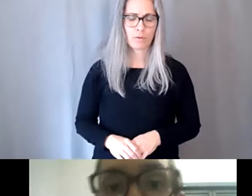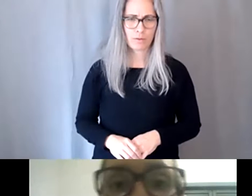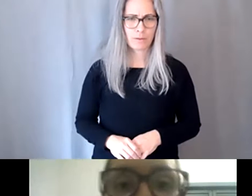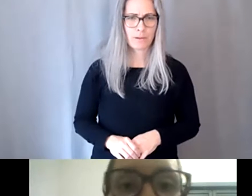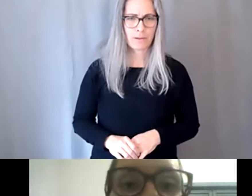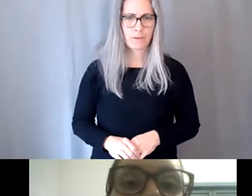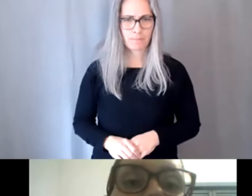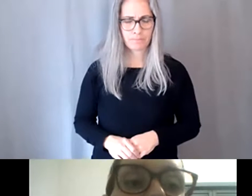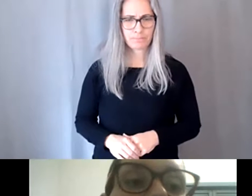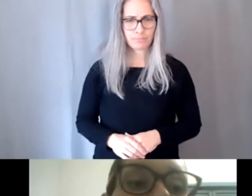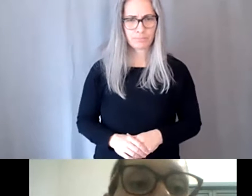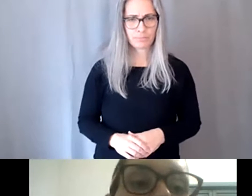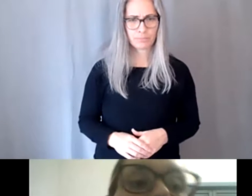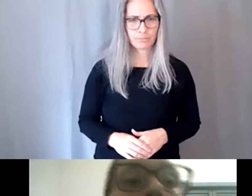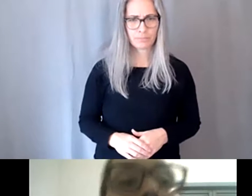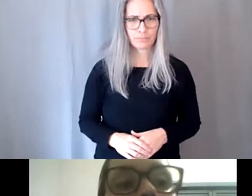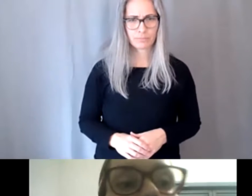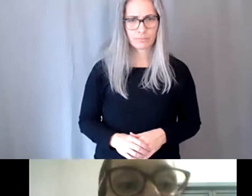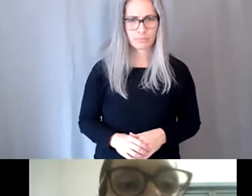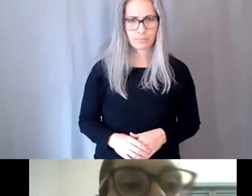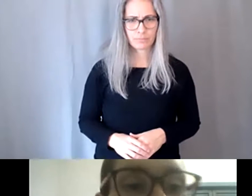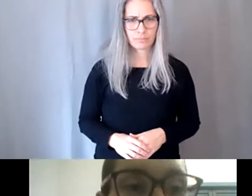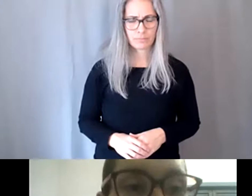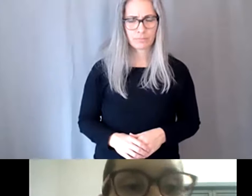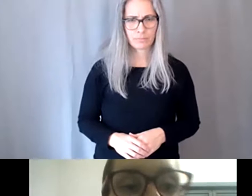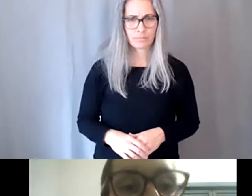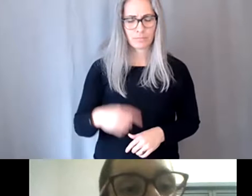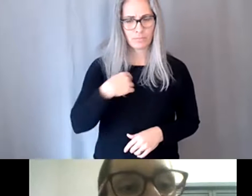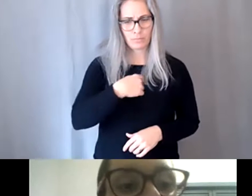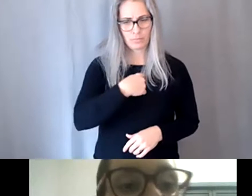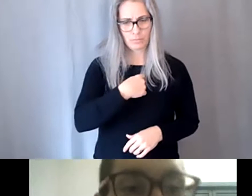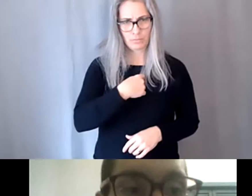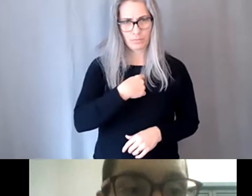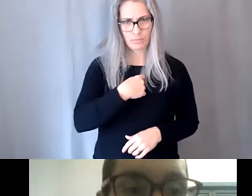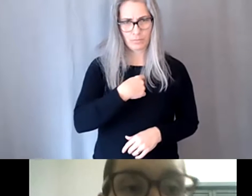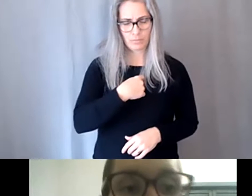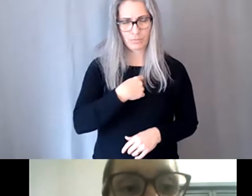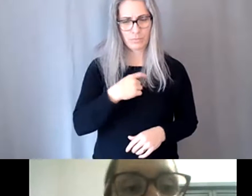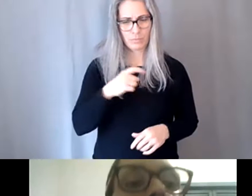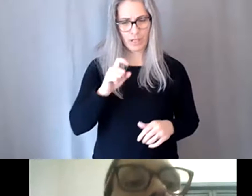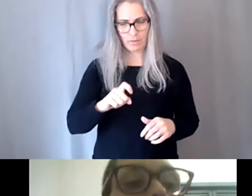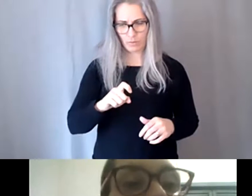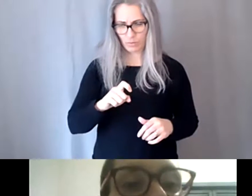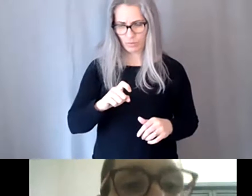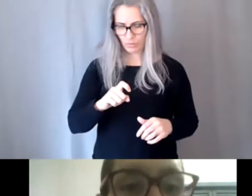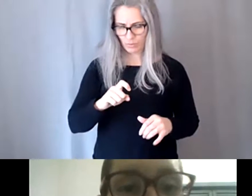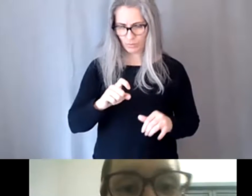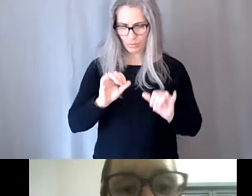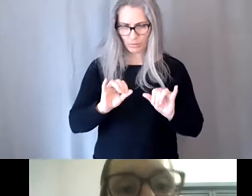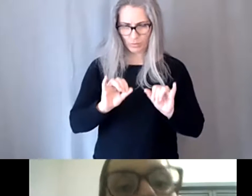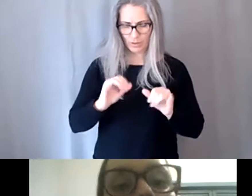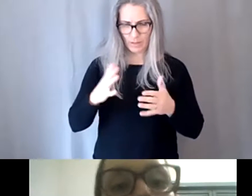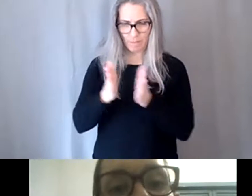with the notion that health public health universal health